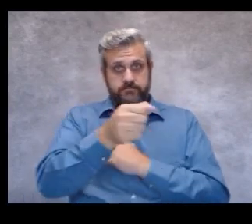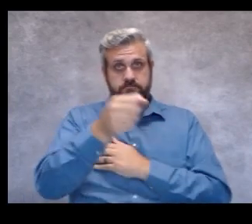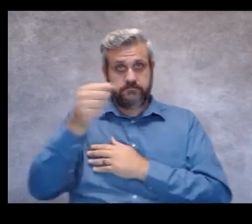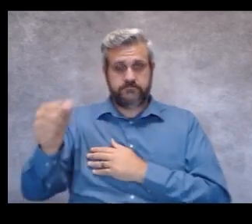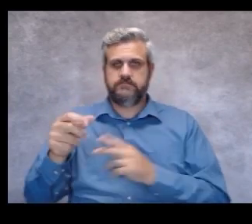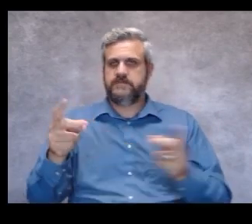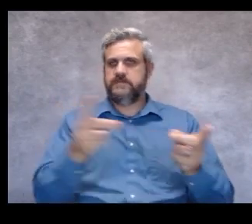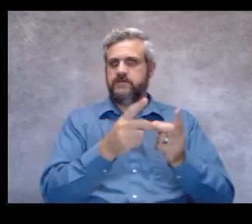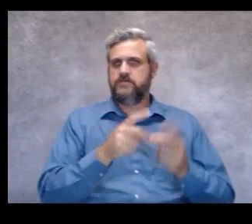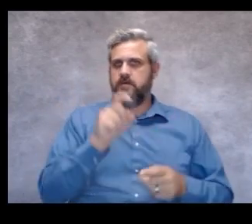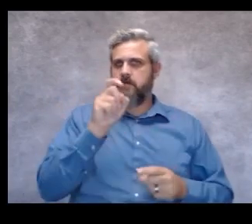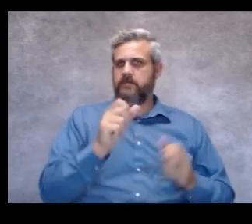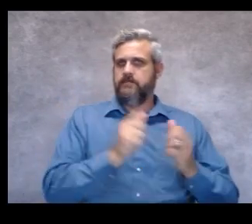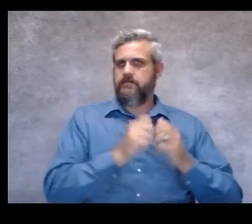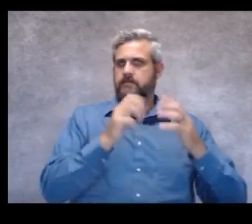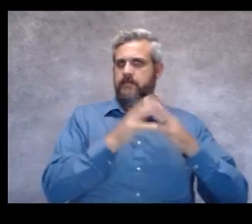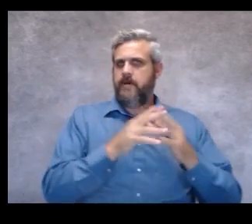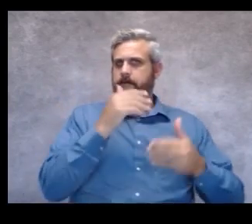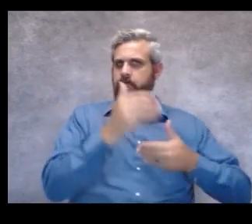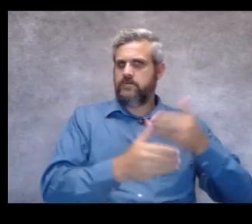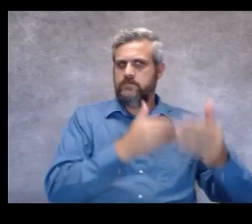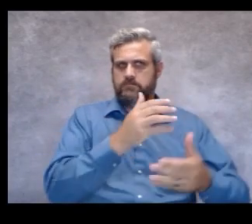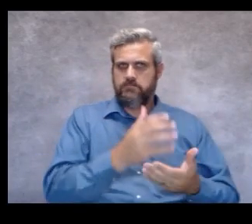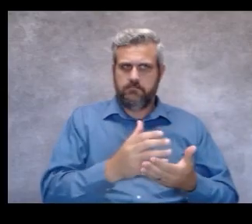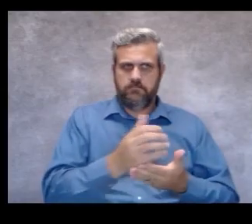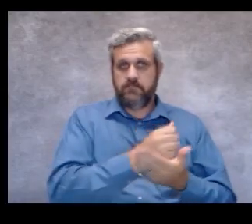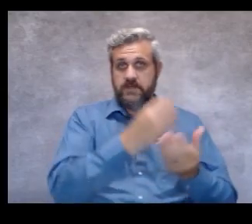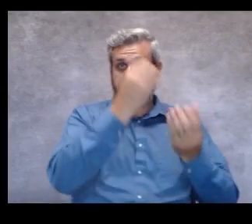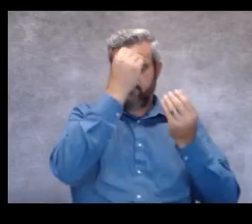must implement a procedure to obtain information related to the interest,